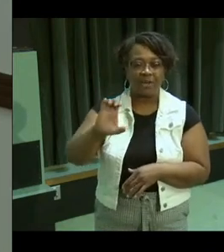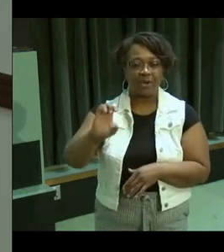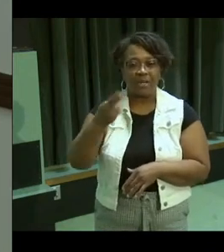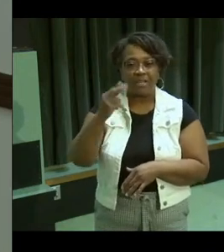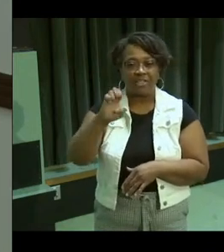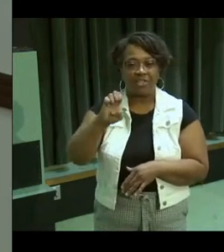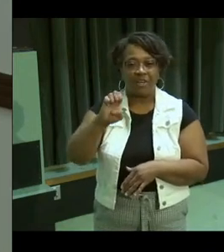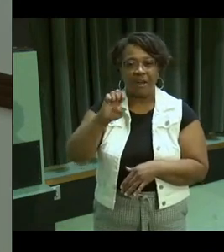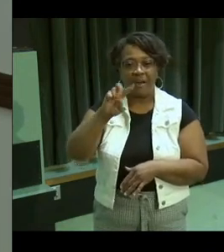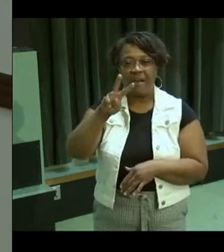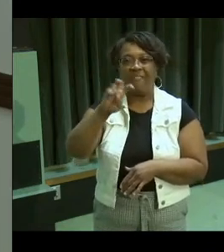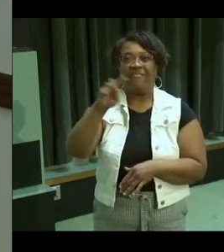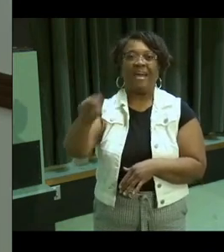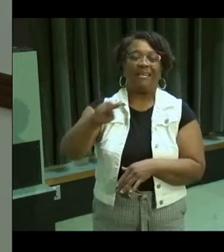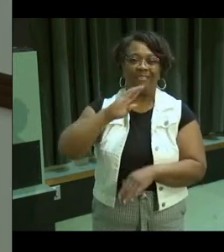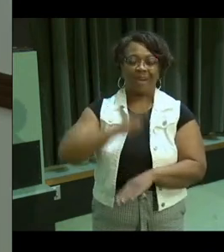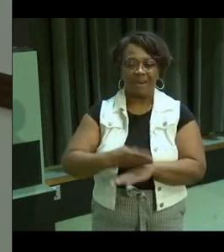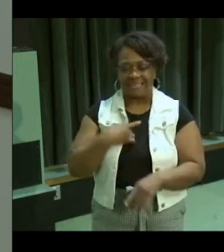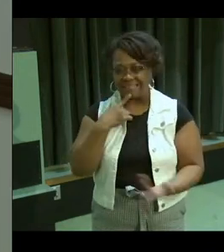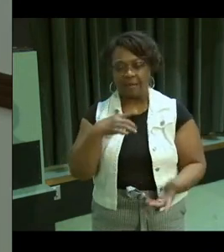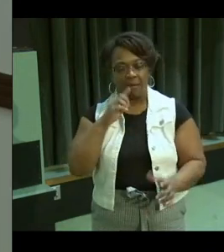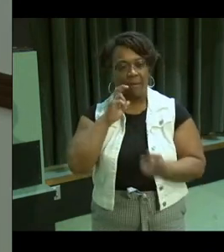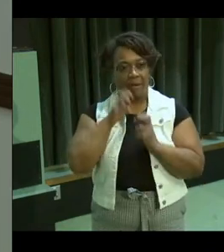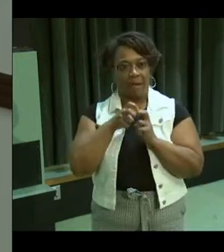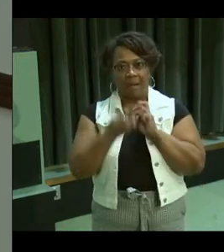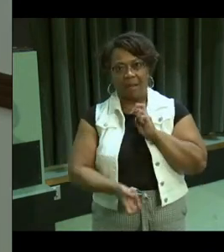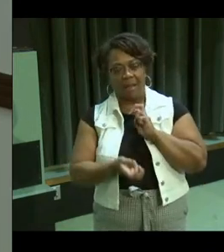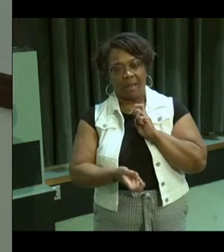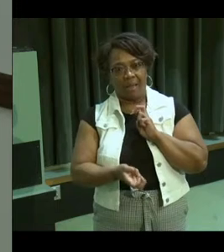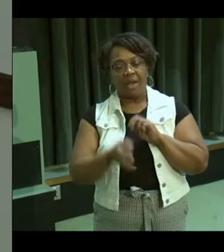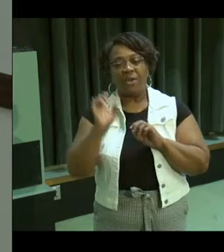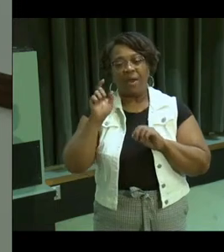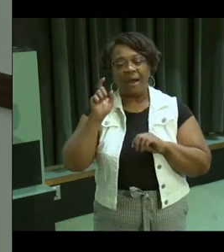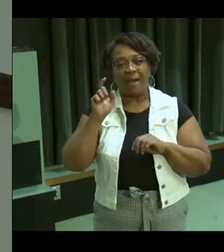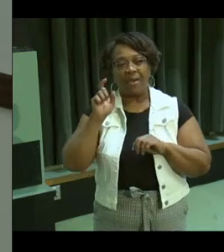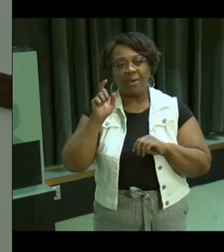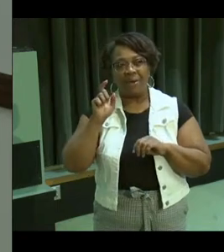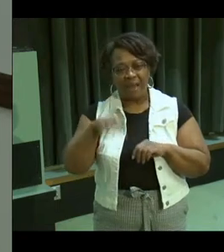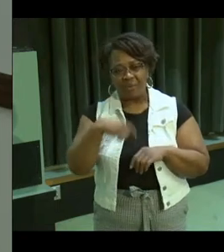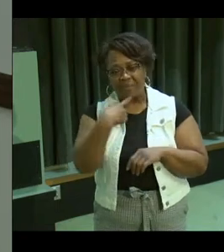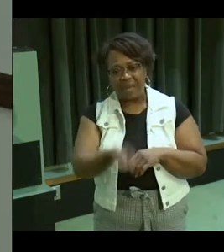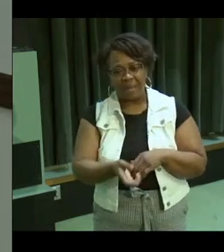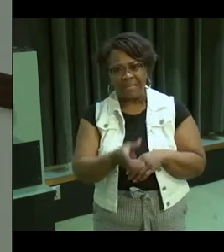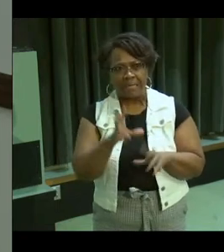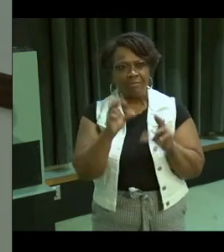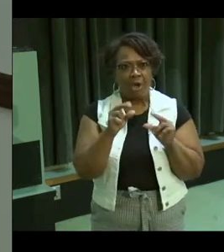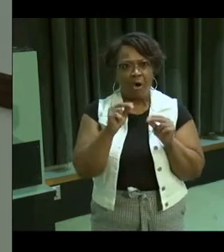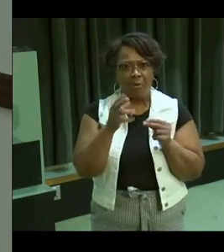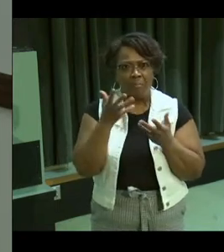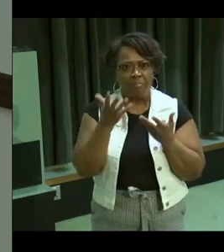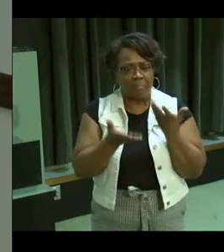granddaughter. And so I said, oh